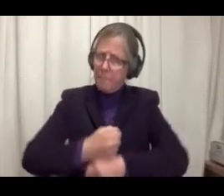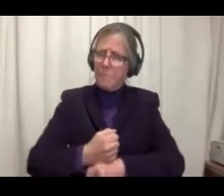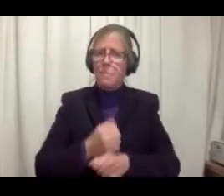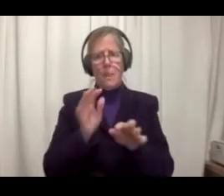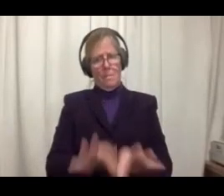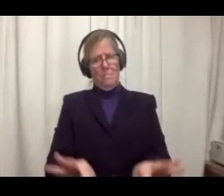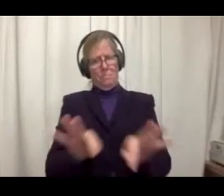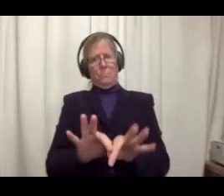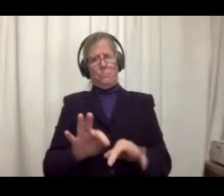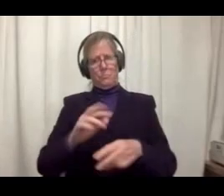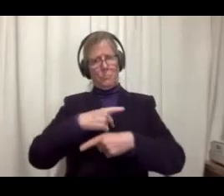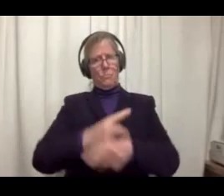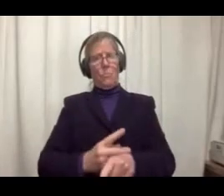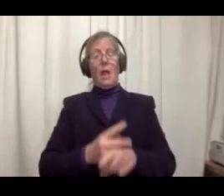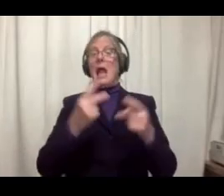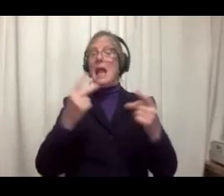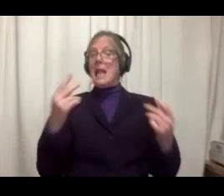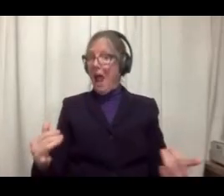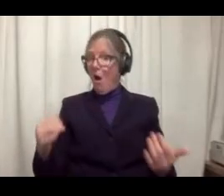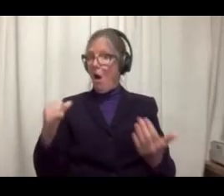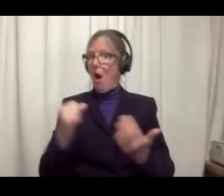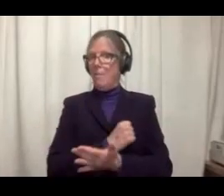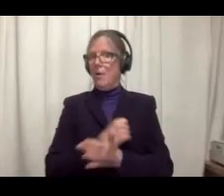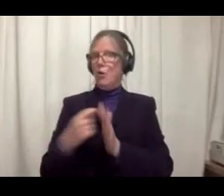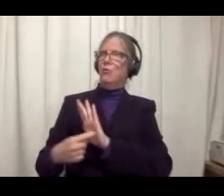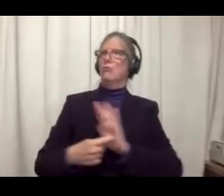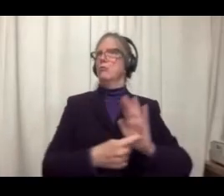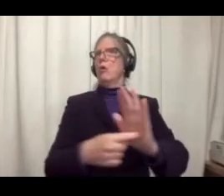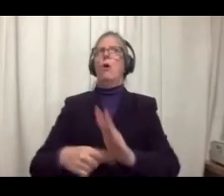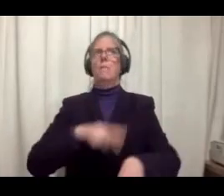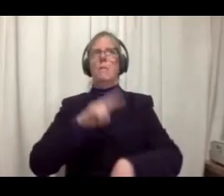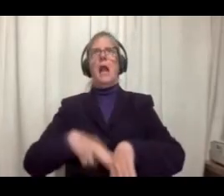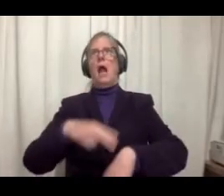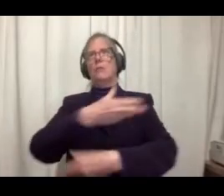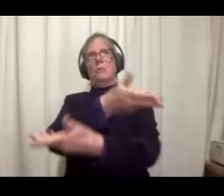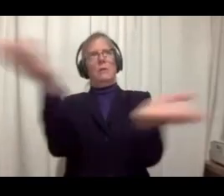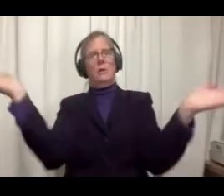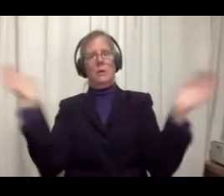share them on a national platform. It provides a trusted home for your